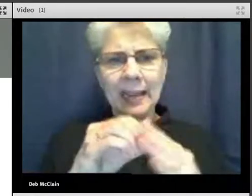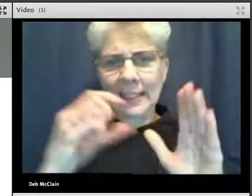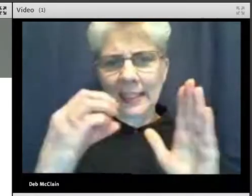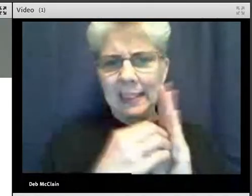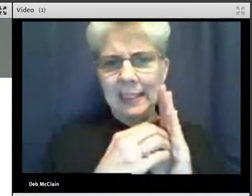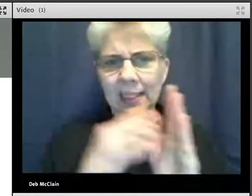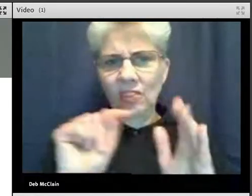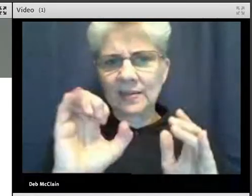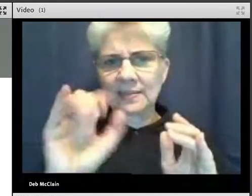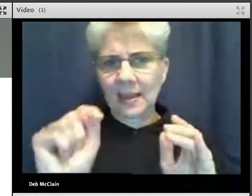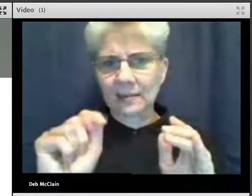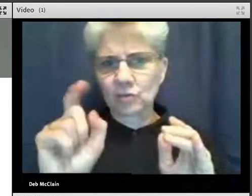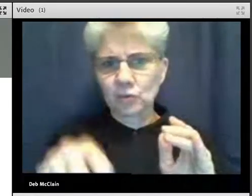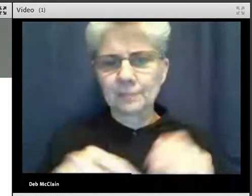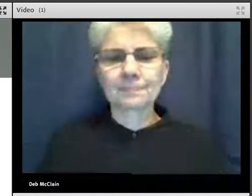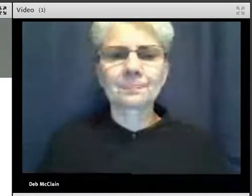every word right in the text.